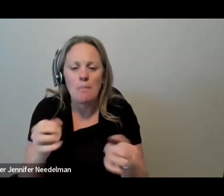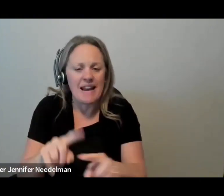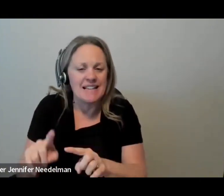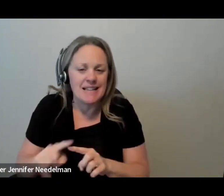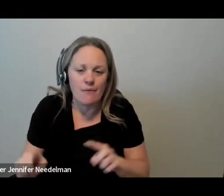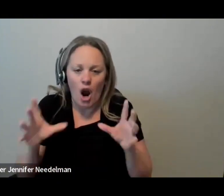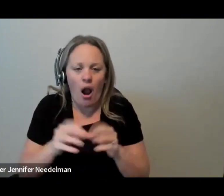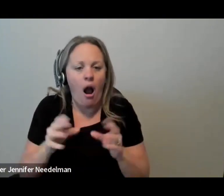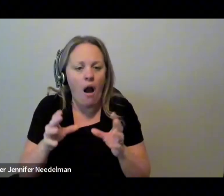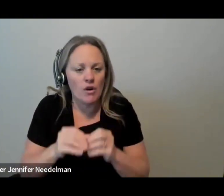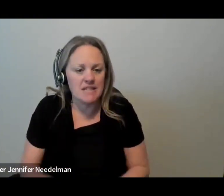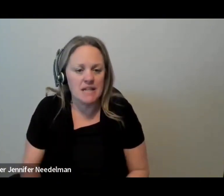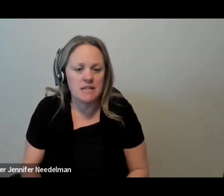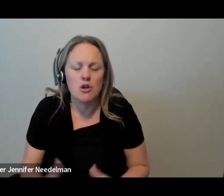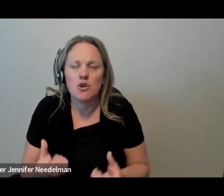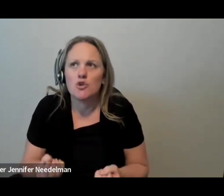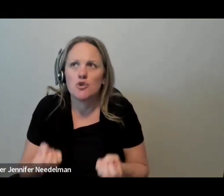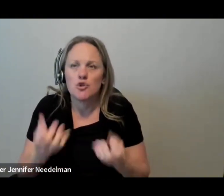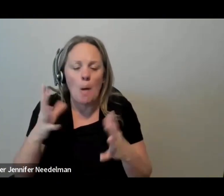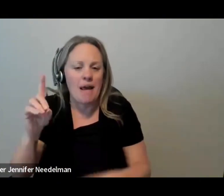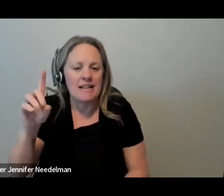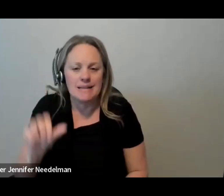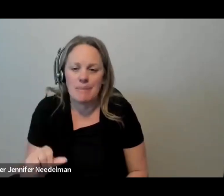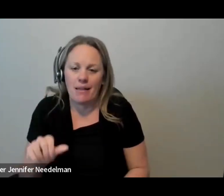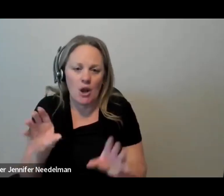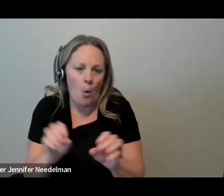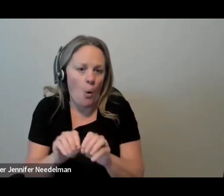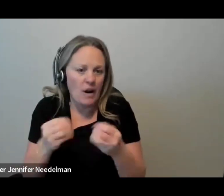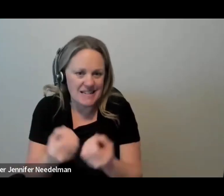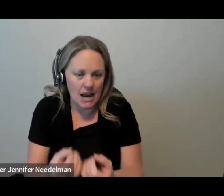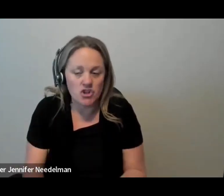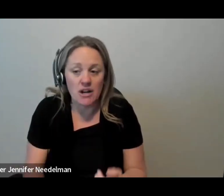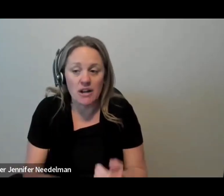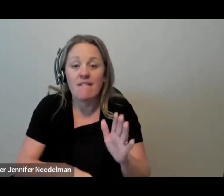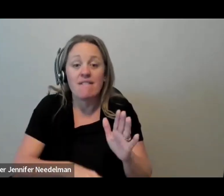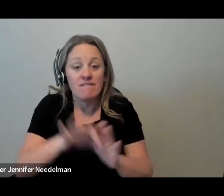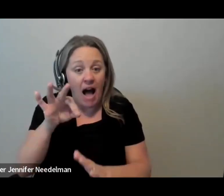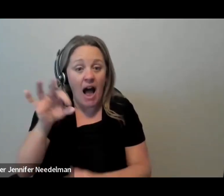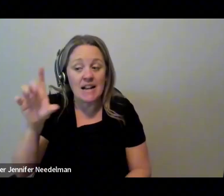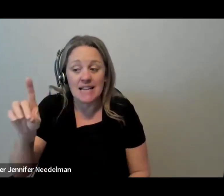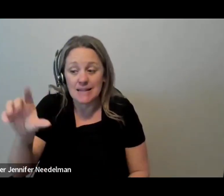so many disability organizations out there and find that, find the disability community, get connected,